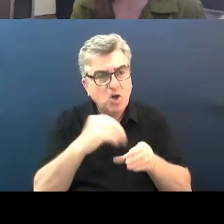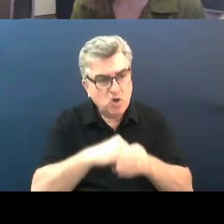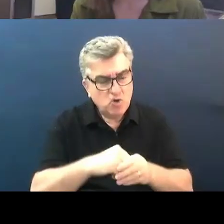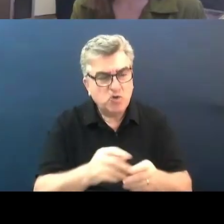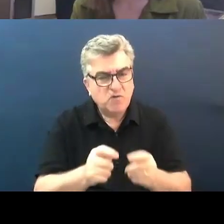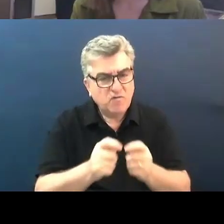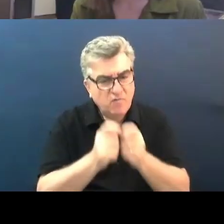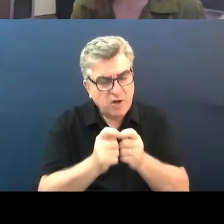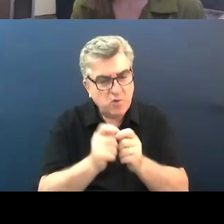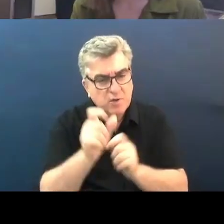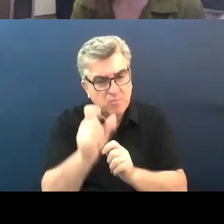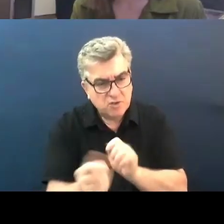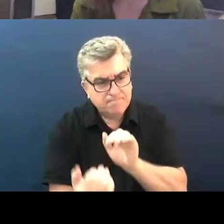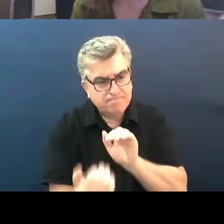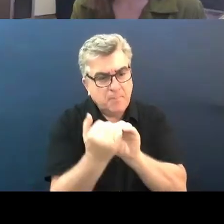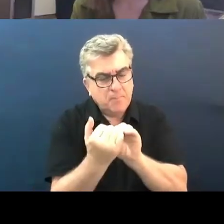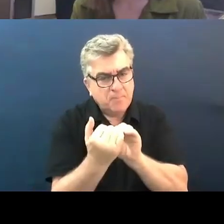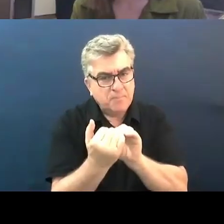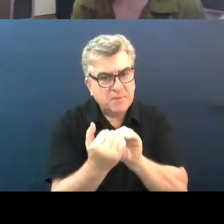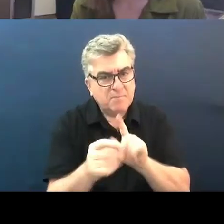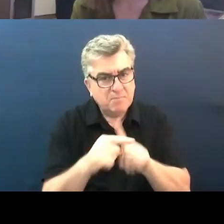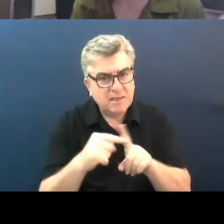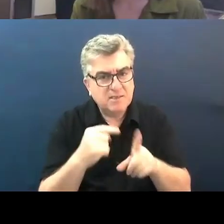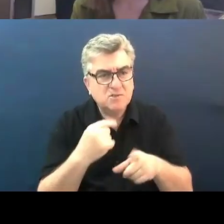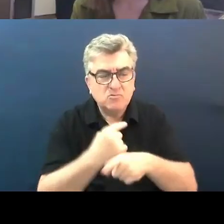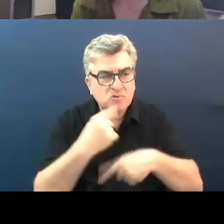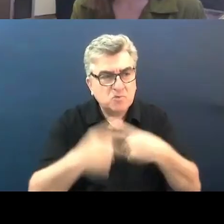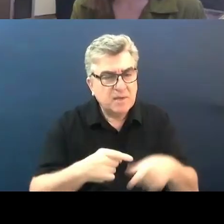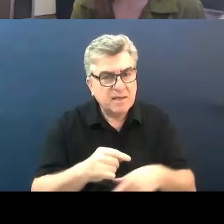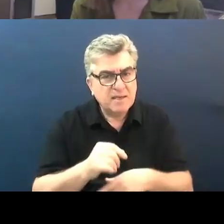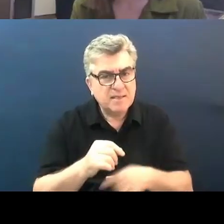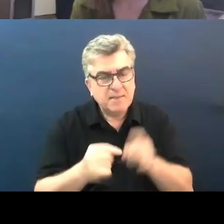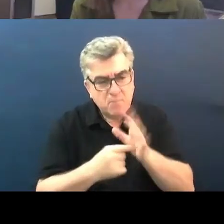but also speaks to the importance of the person.